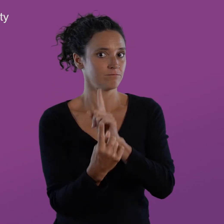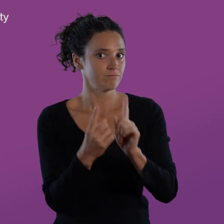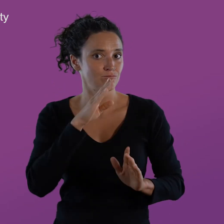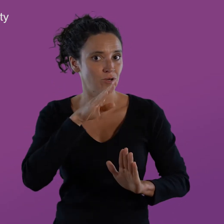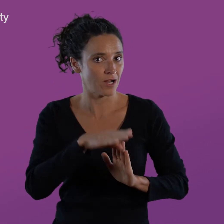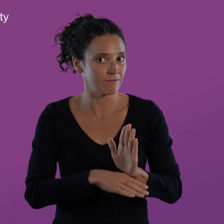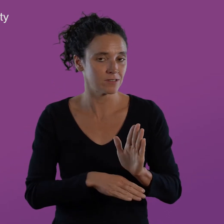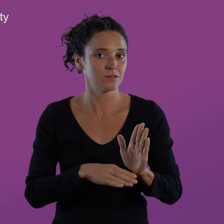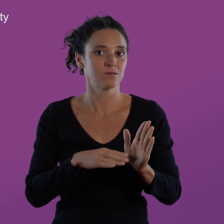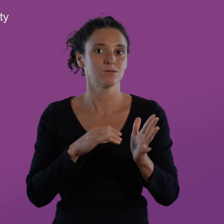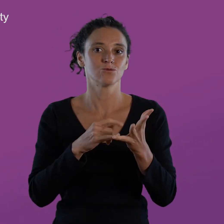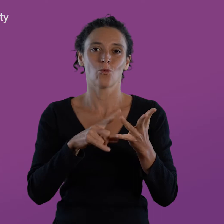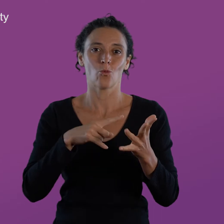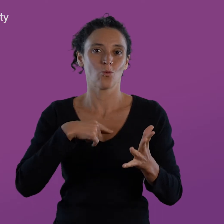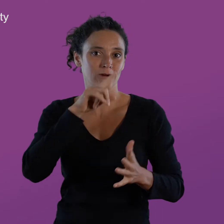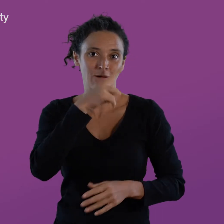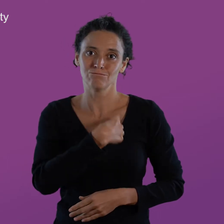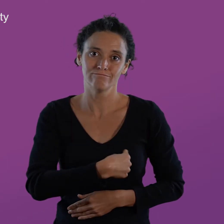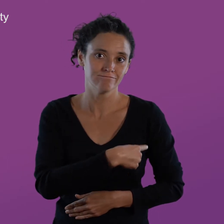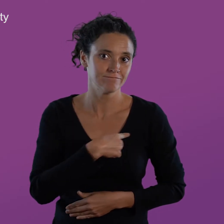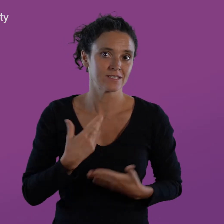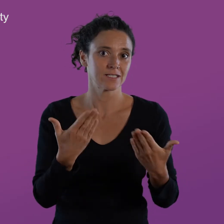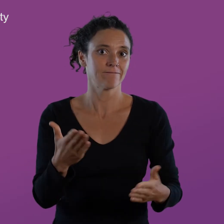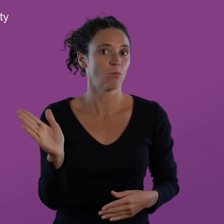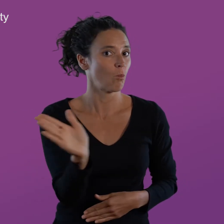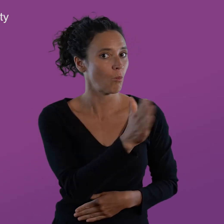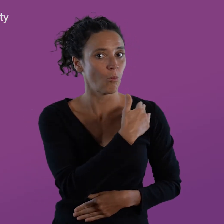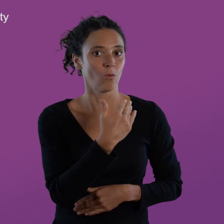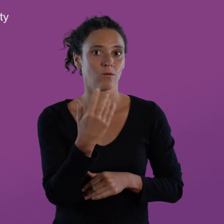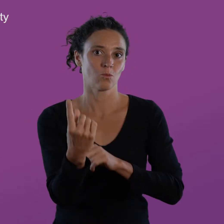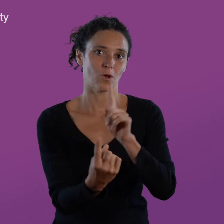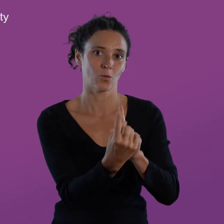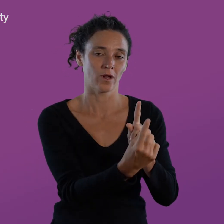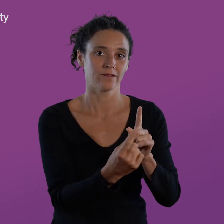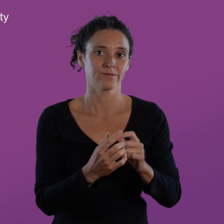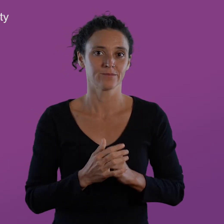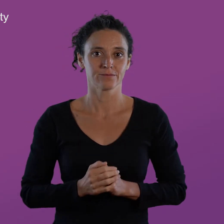so we cannot promise that everyone wanting a private session will be able to get one.